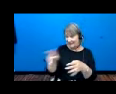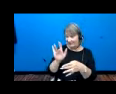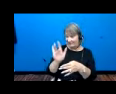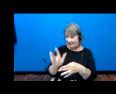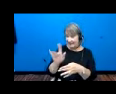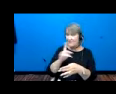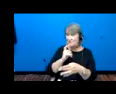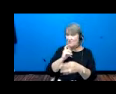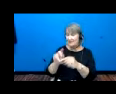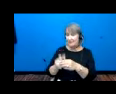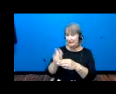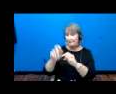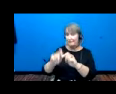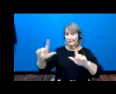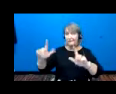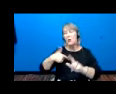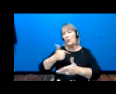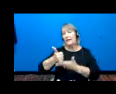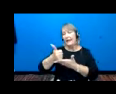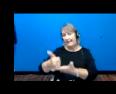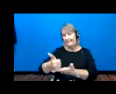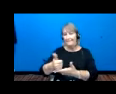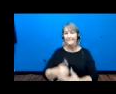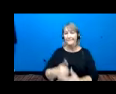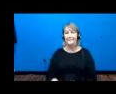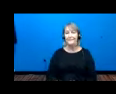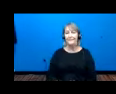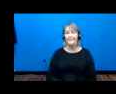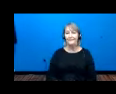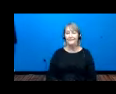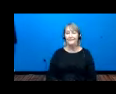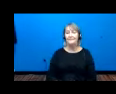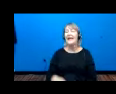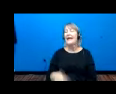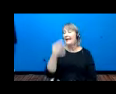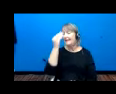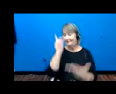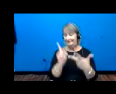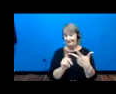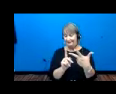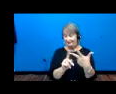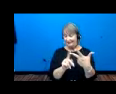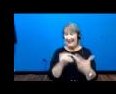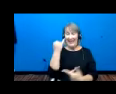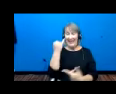so if anybody needs it specifically, you can grab that. Wanted to let folks know that if you're not actively speaking,